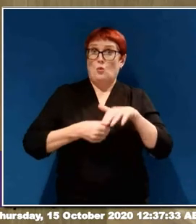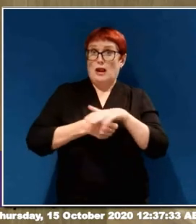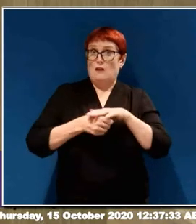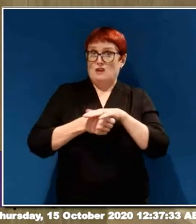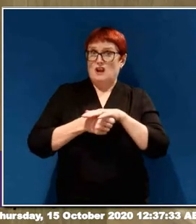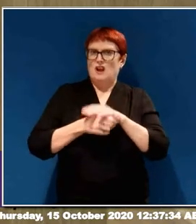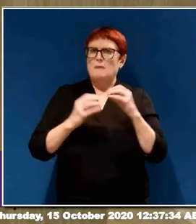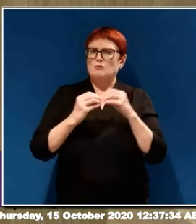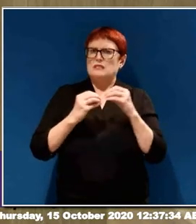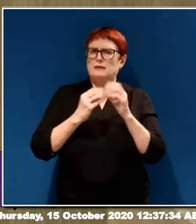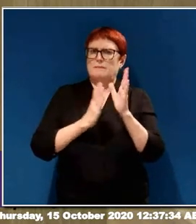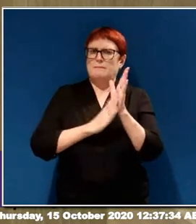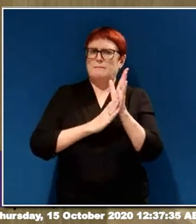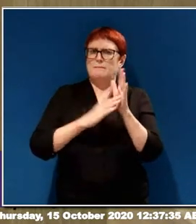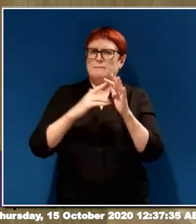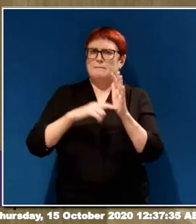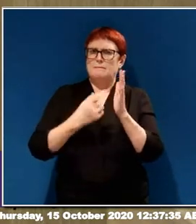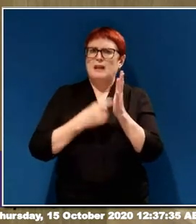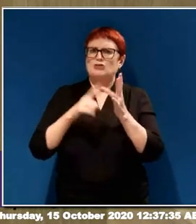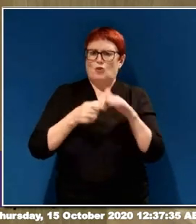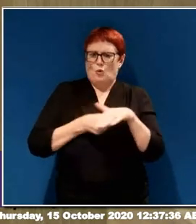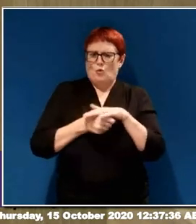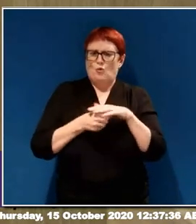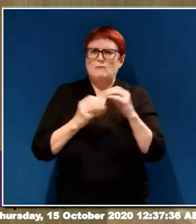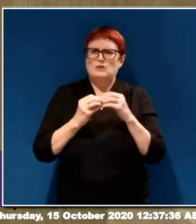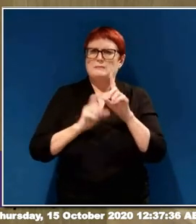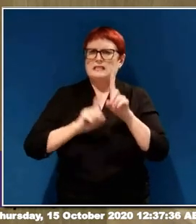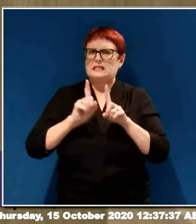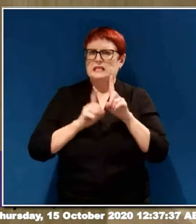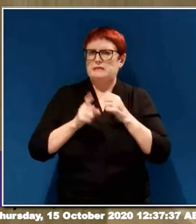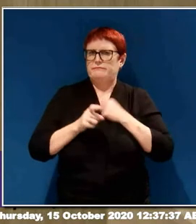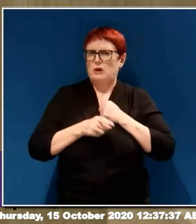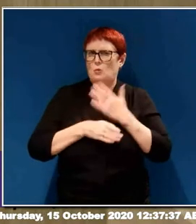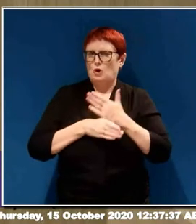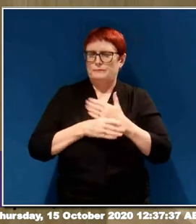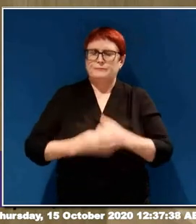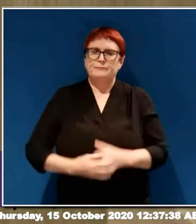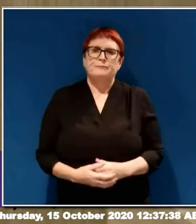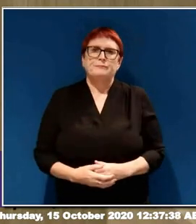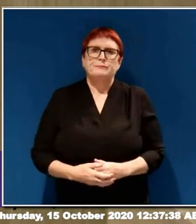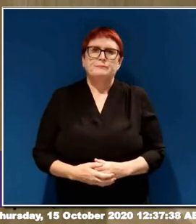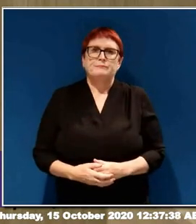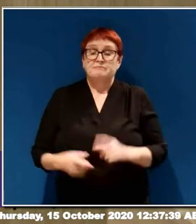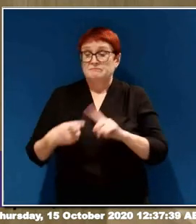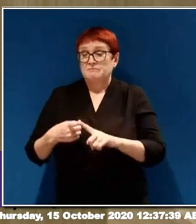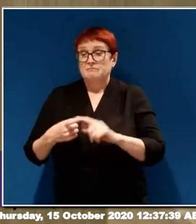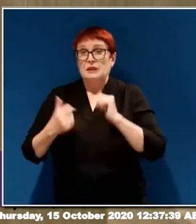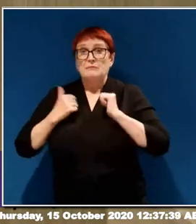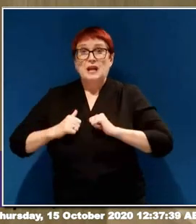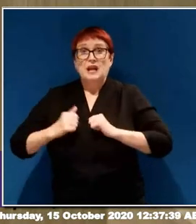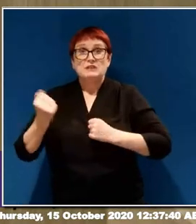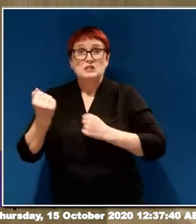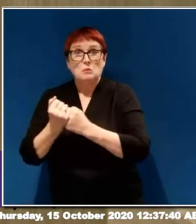Yes. So we have behaviour support services - What does that mean? Sorry?